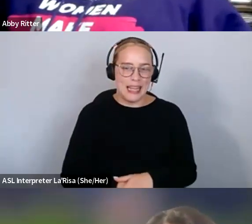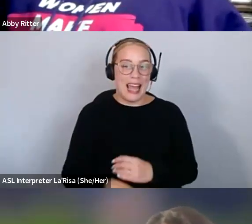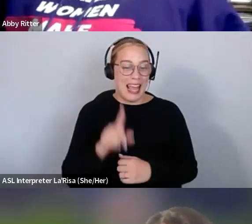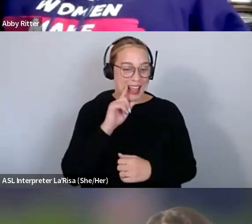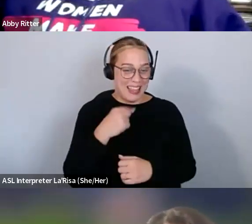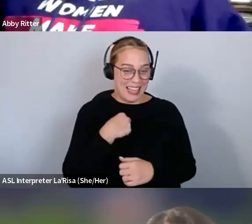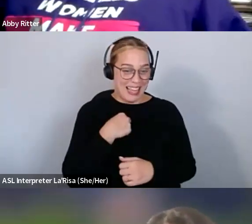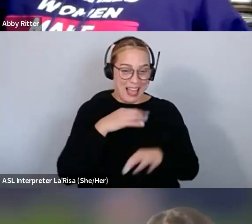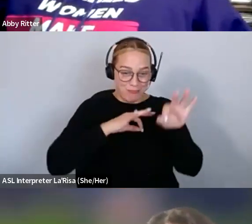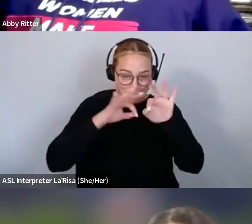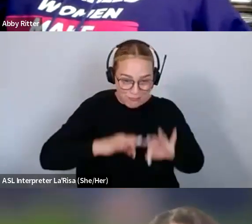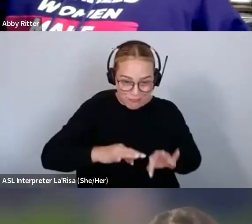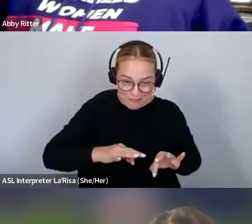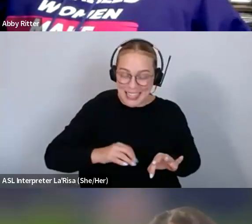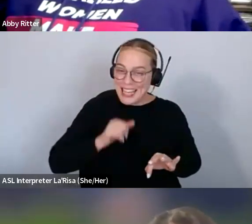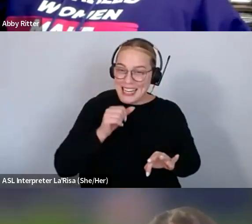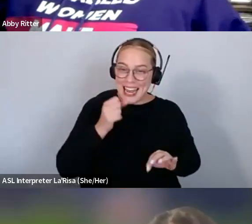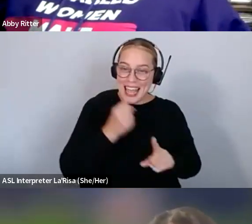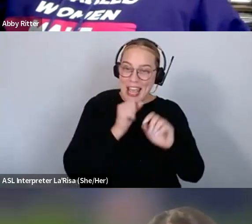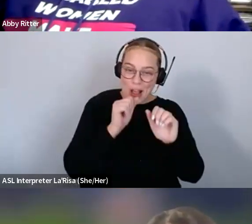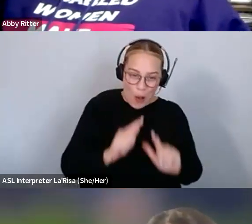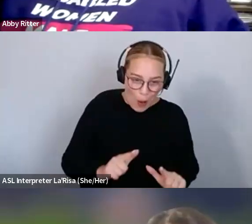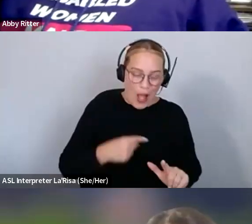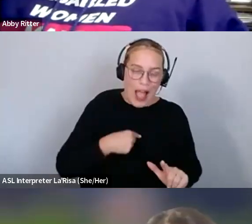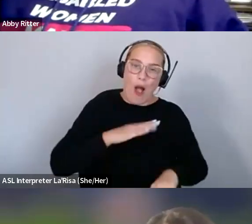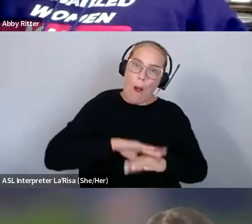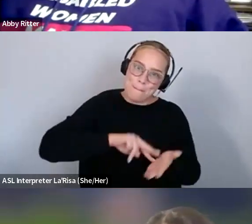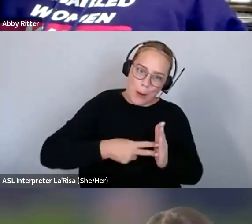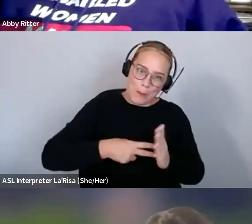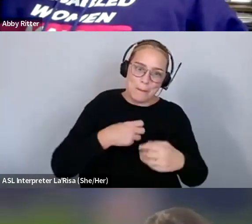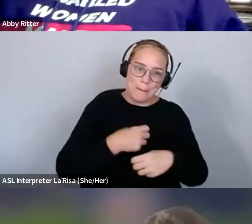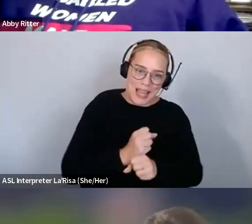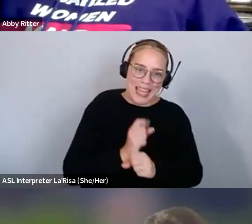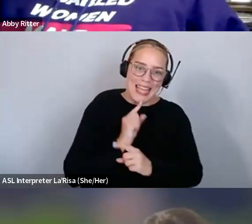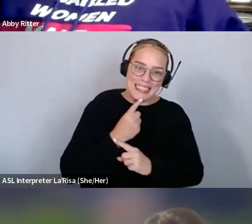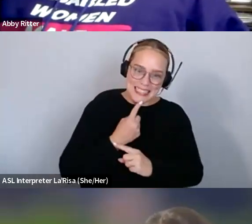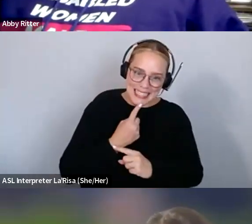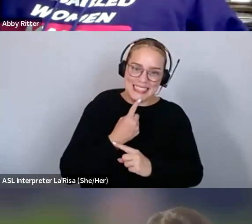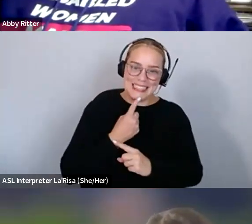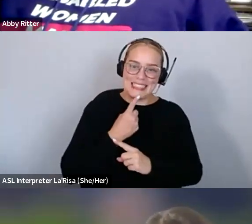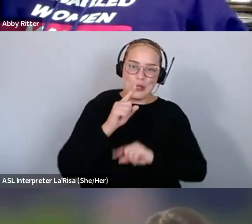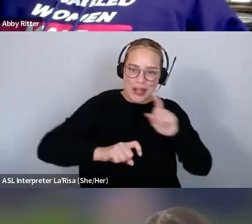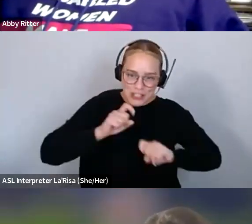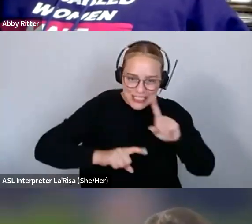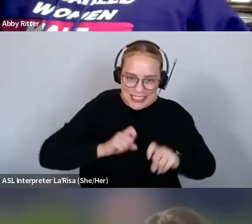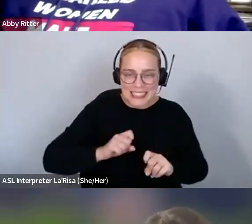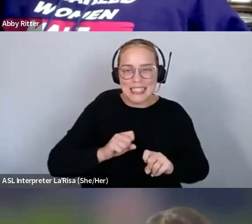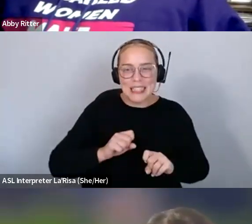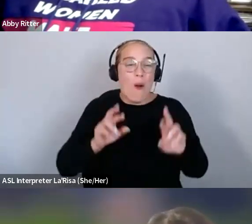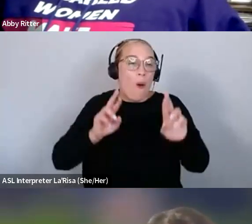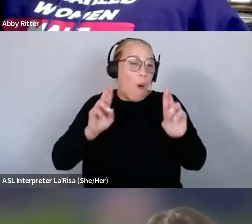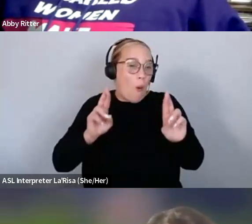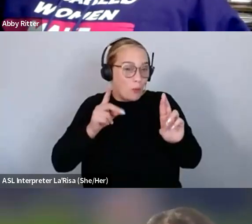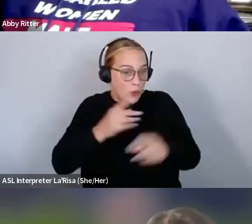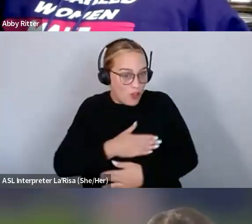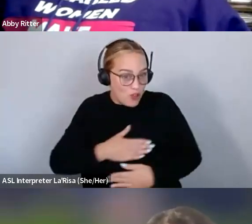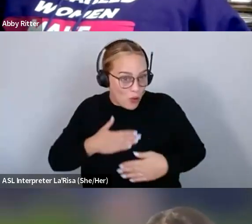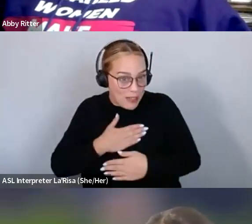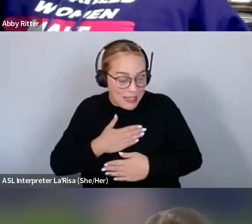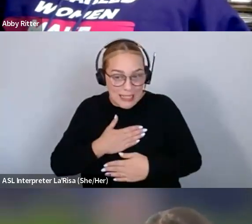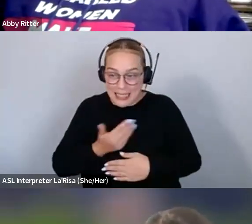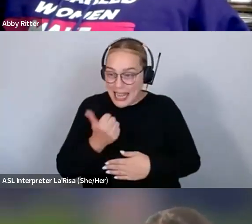all the factors. I'm pretty sure I did not hit them all because I